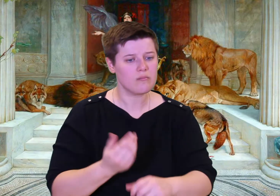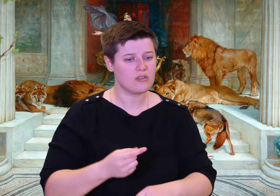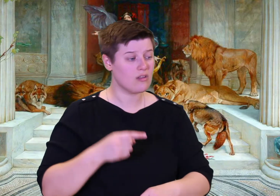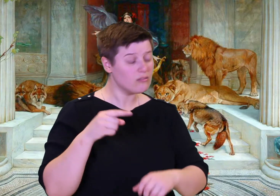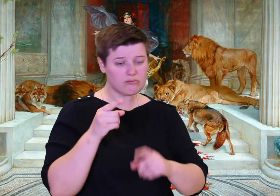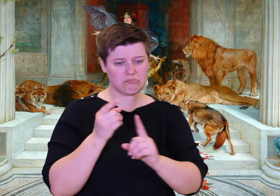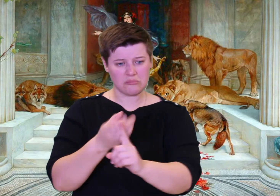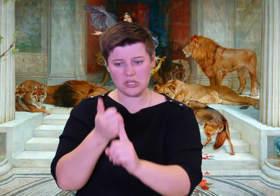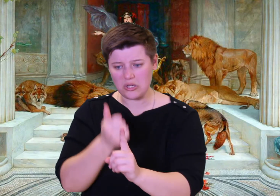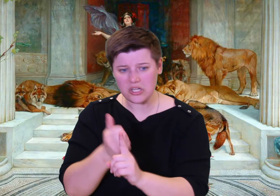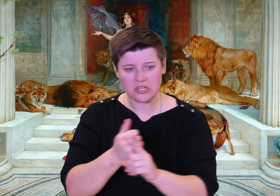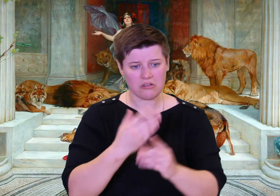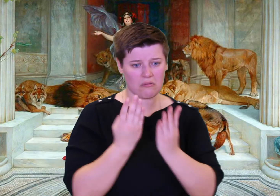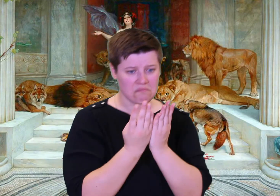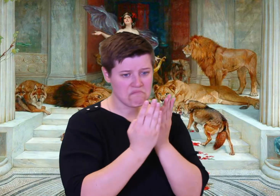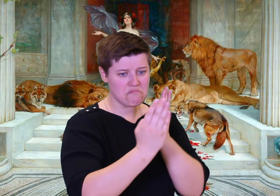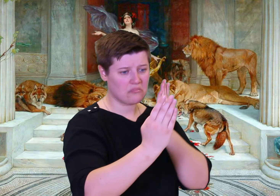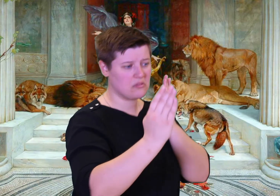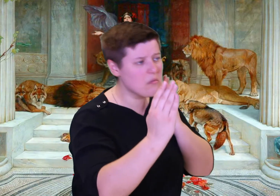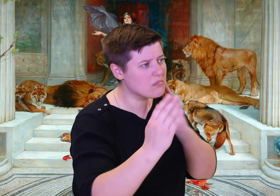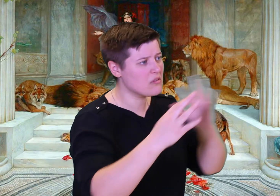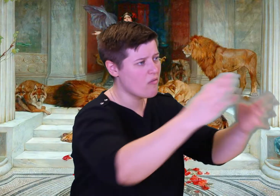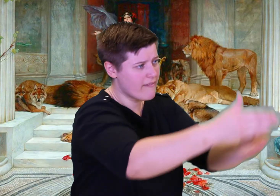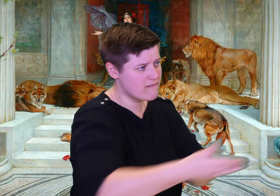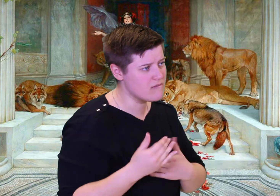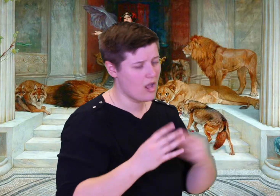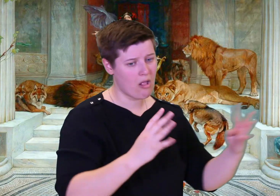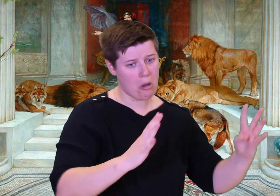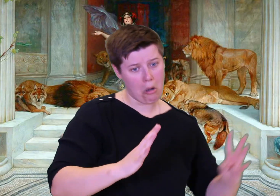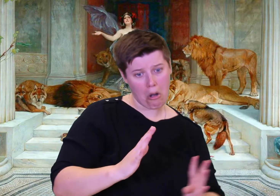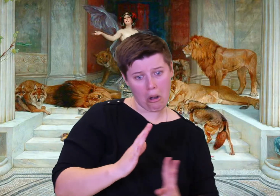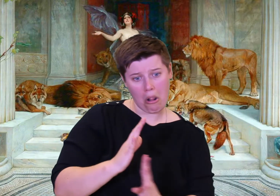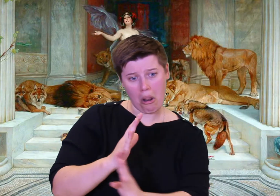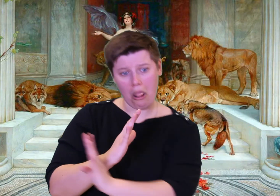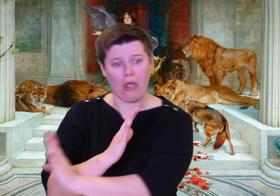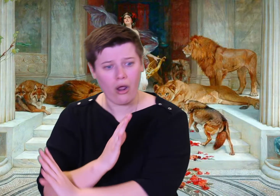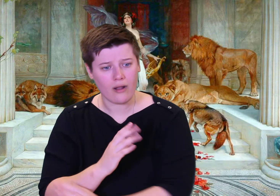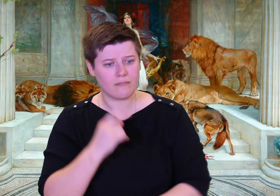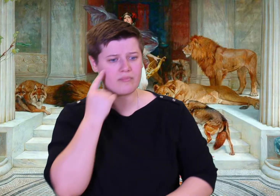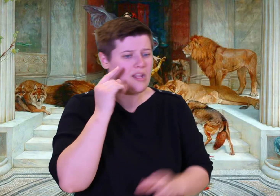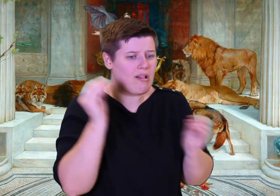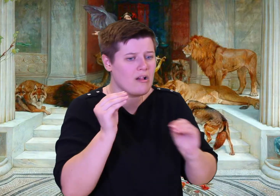My friends called out to her. She opened up the doors, inviting them inside.